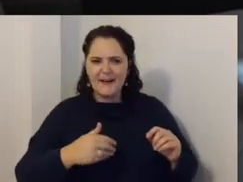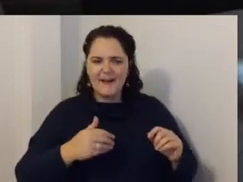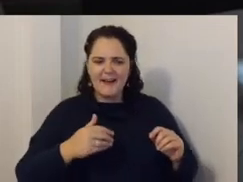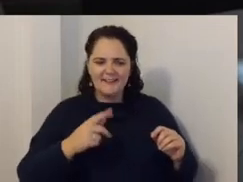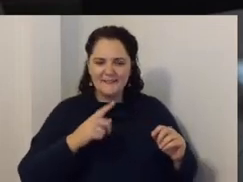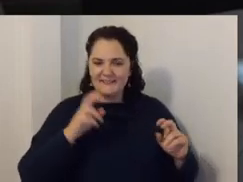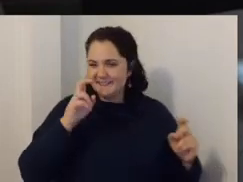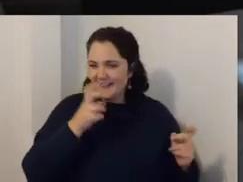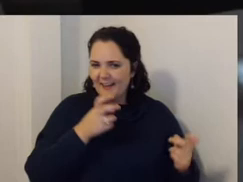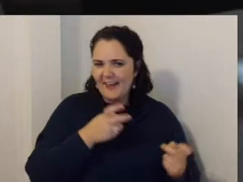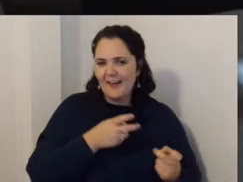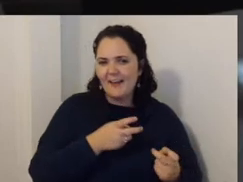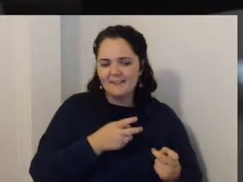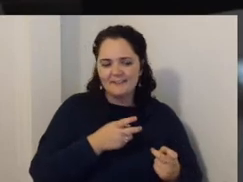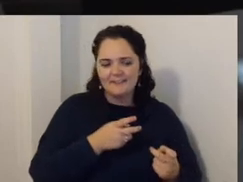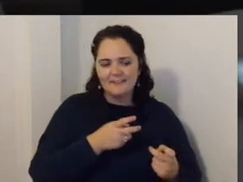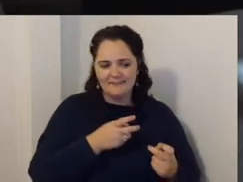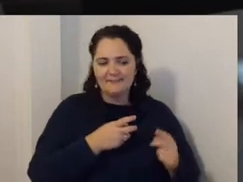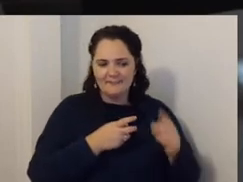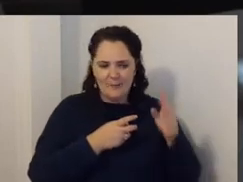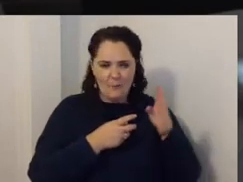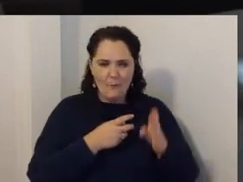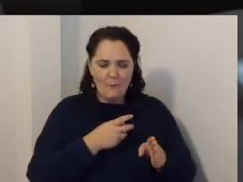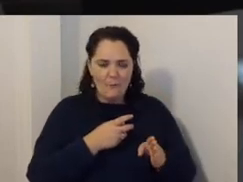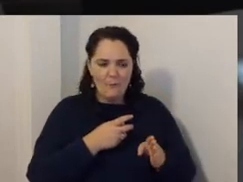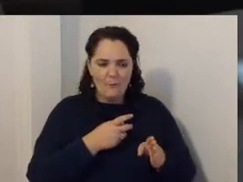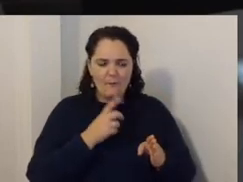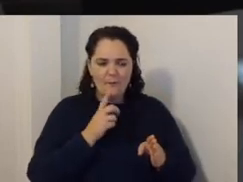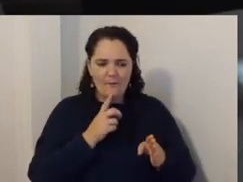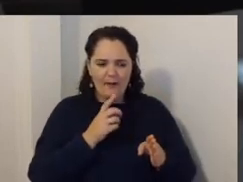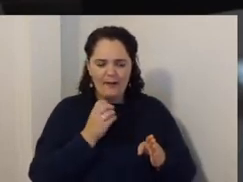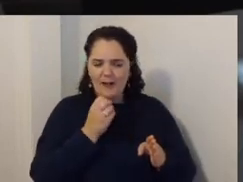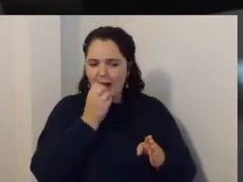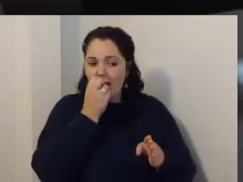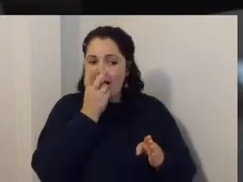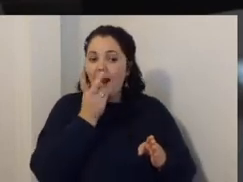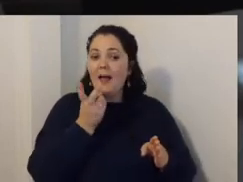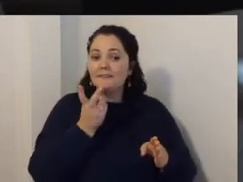left side of Rachel's body is just fading into darkness but look at the little bit of light on